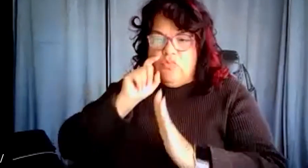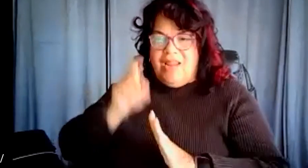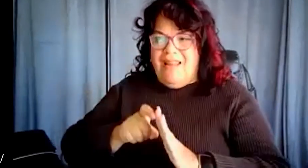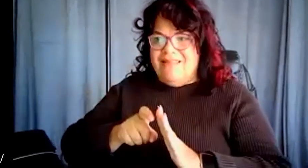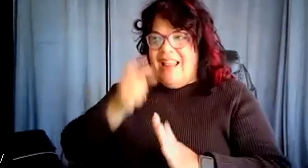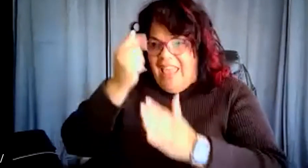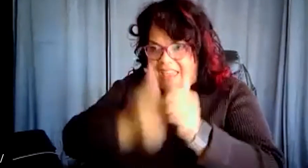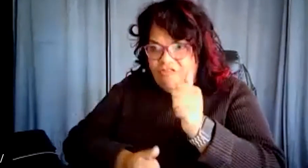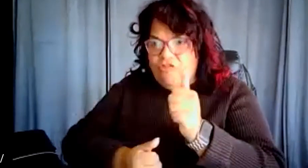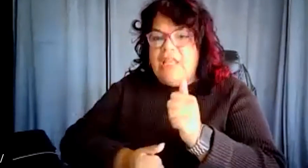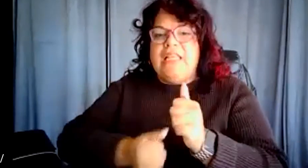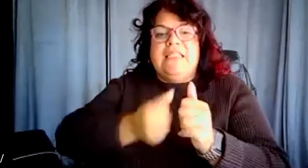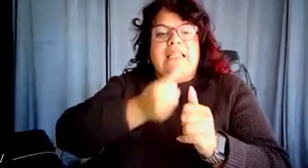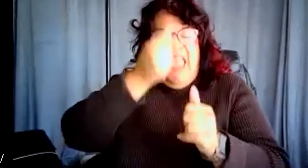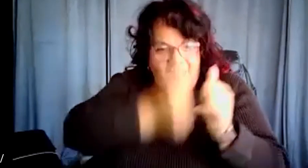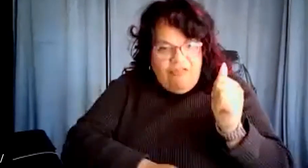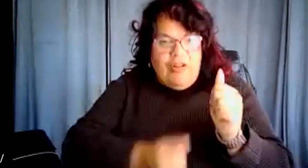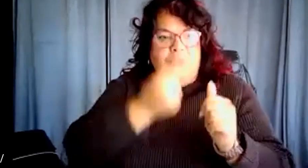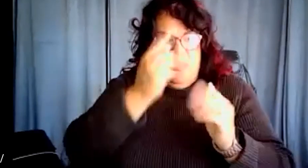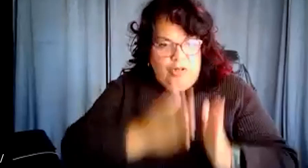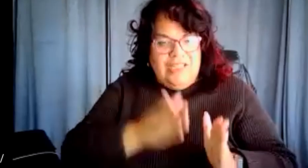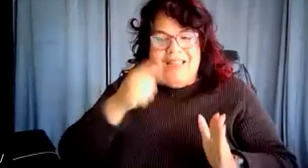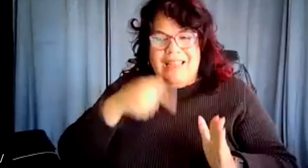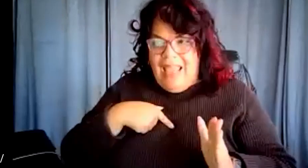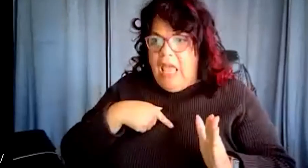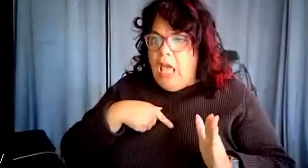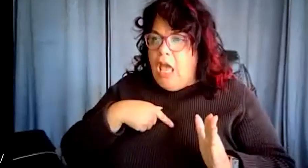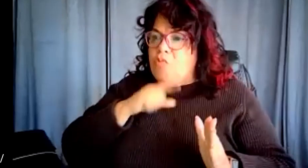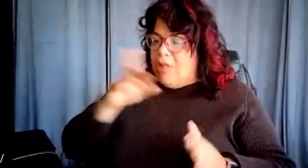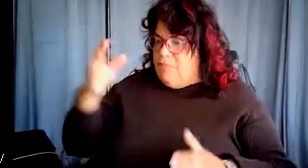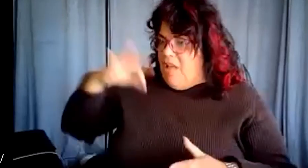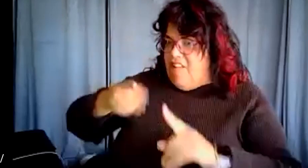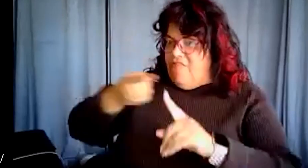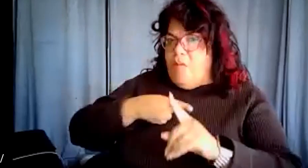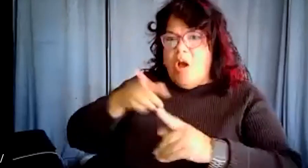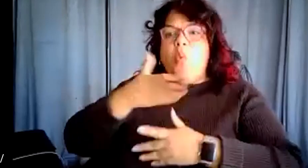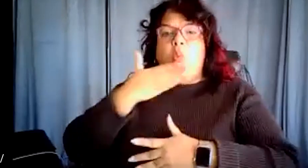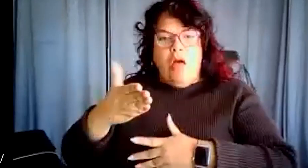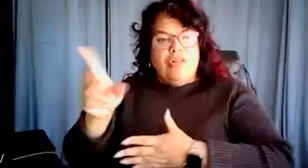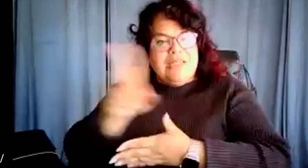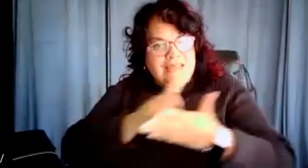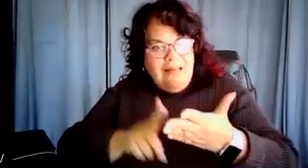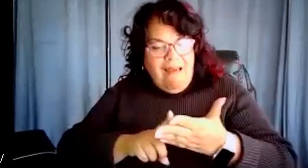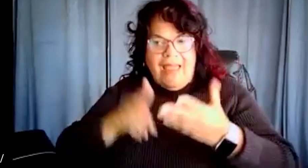can benefit from a well-designed inclusive, and accessible space, then I think we're moving in the right direction.